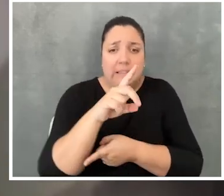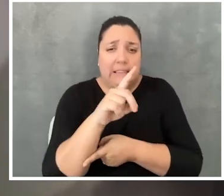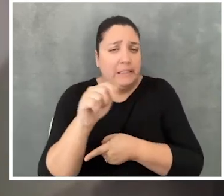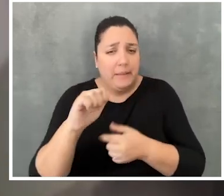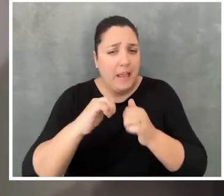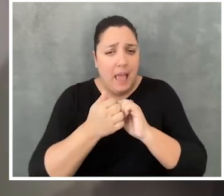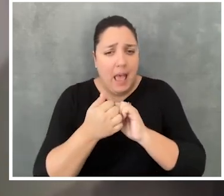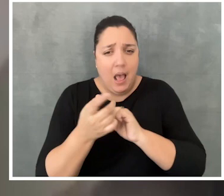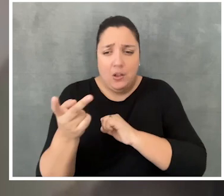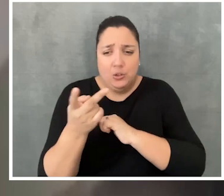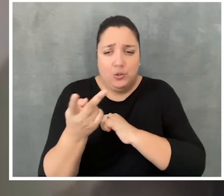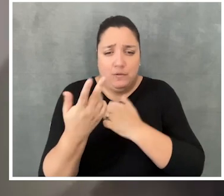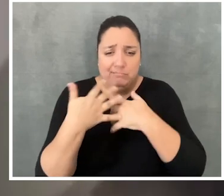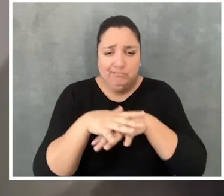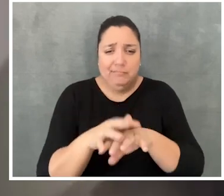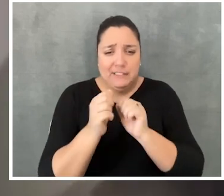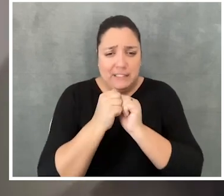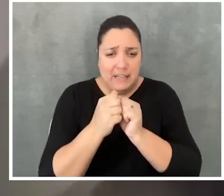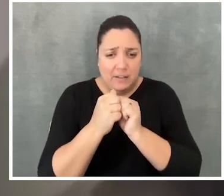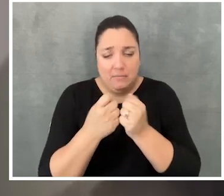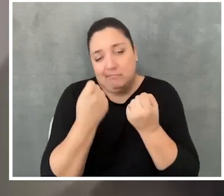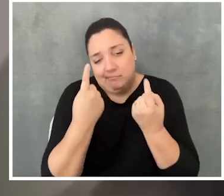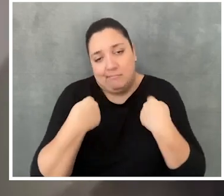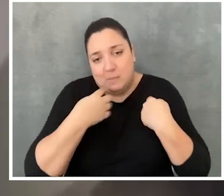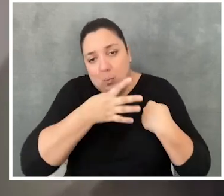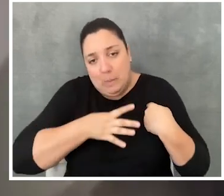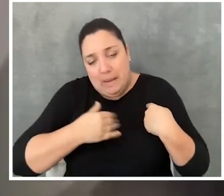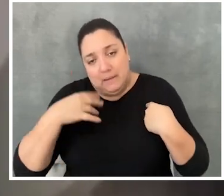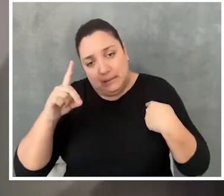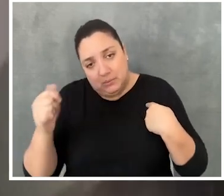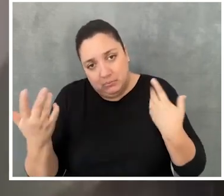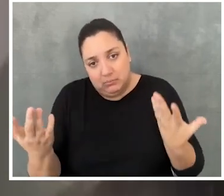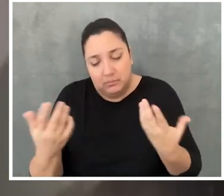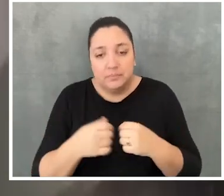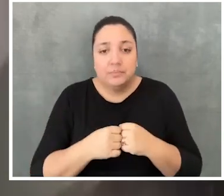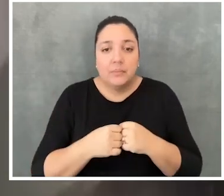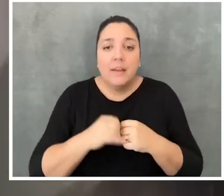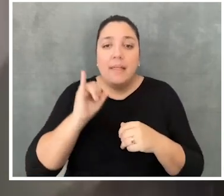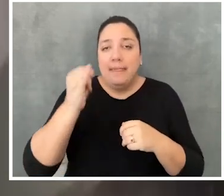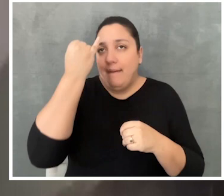and having lived experience in that regard. And just intersectionality,